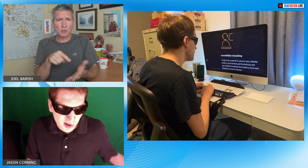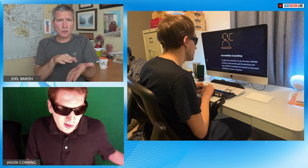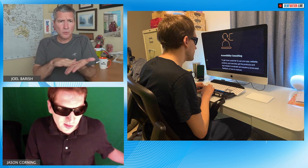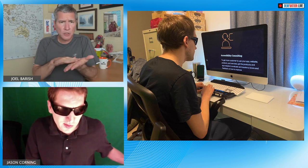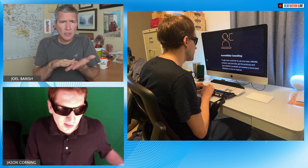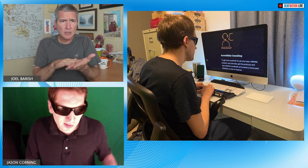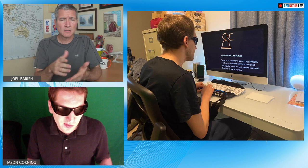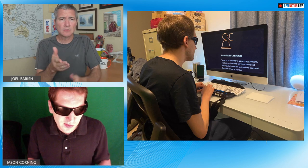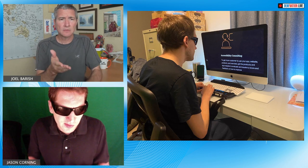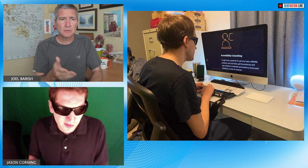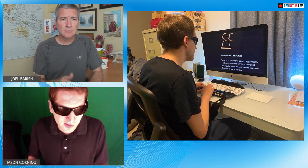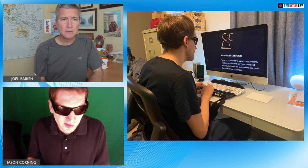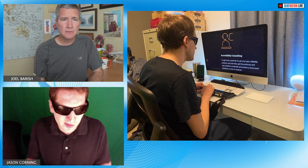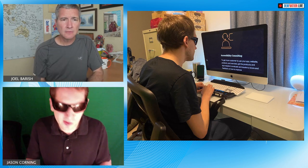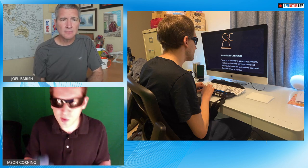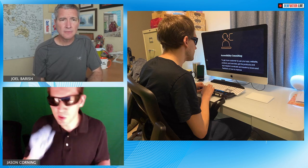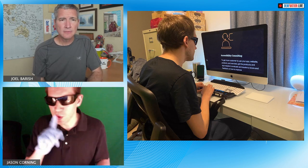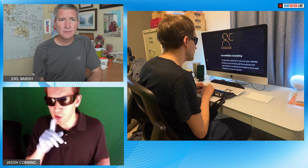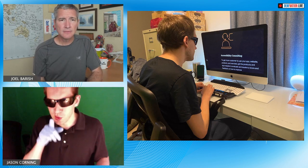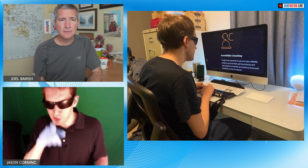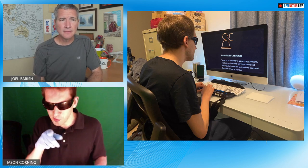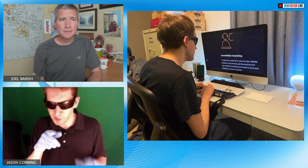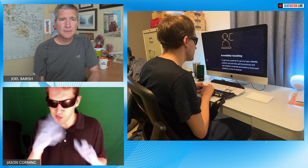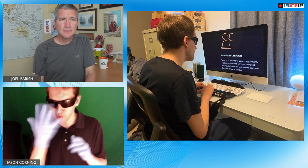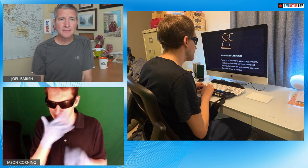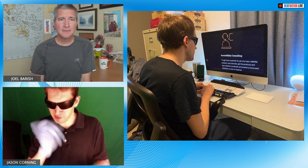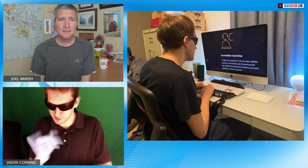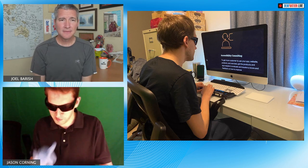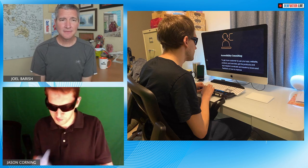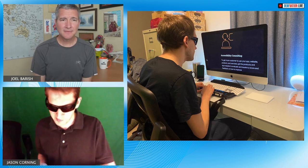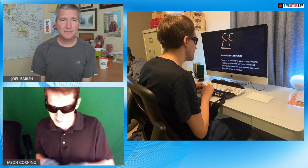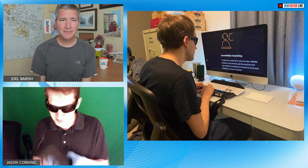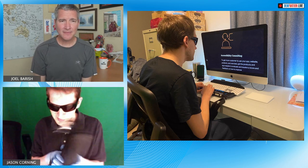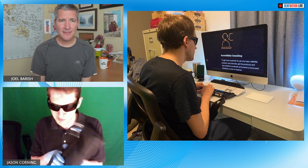let talk about the braille? Ok this device look like this